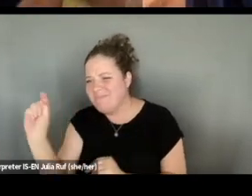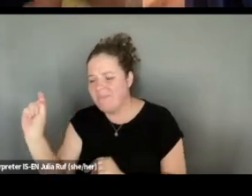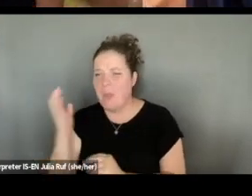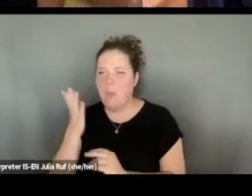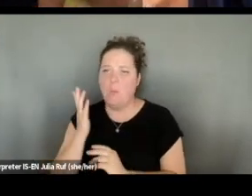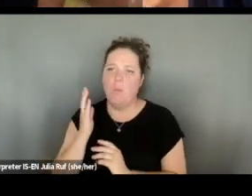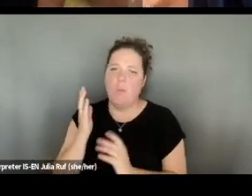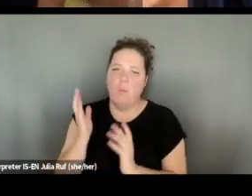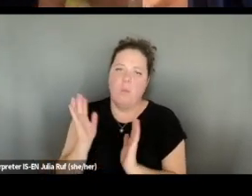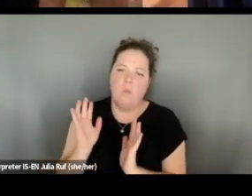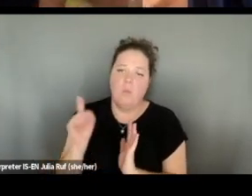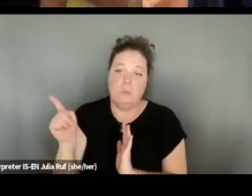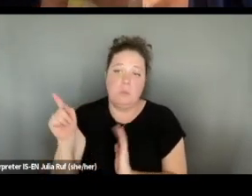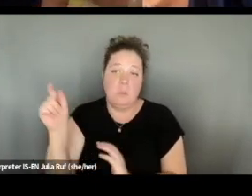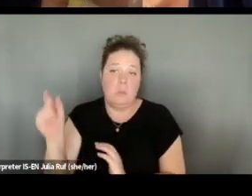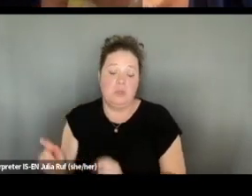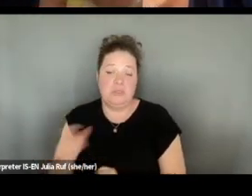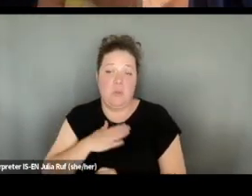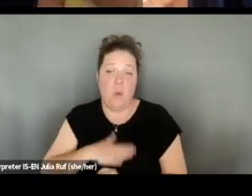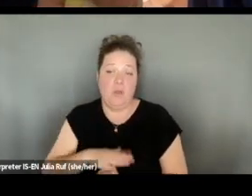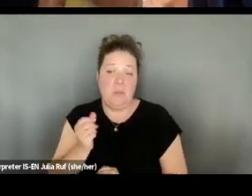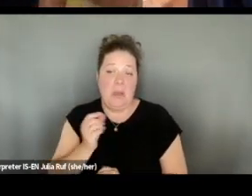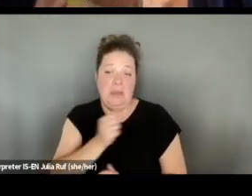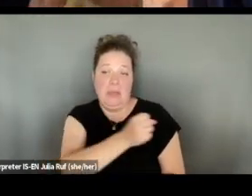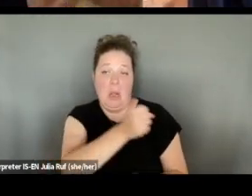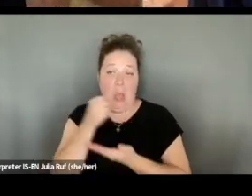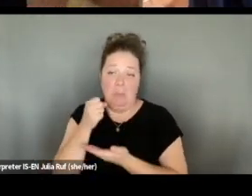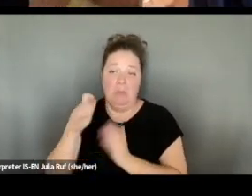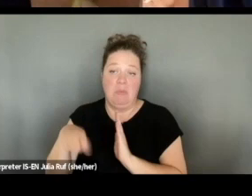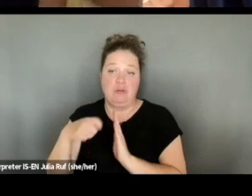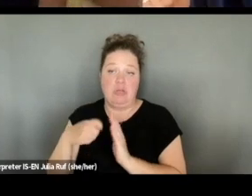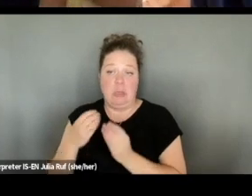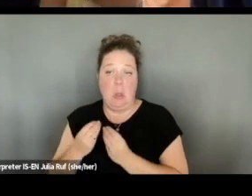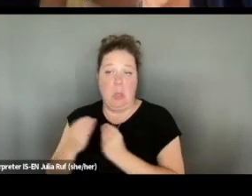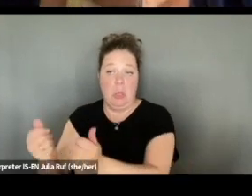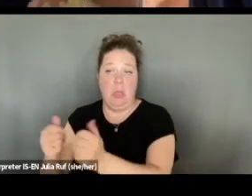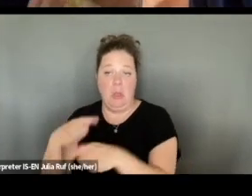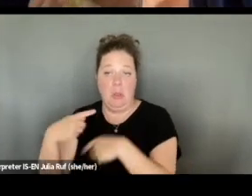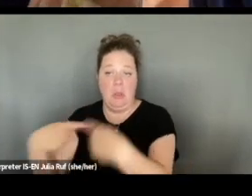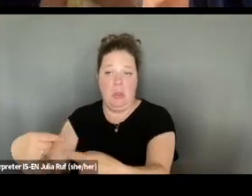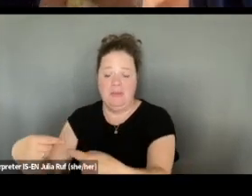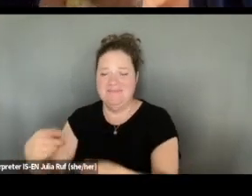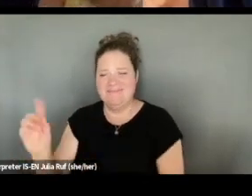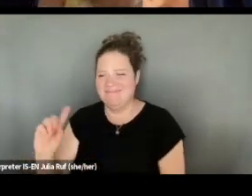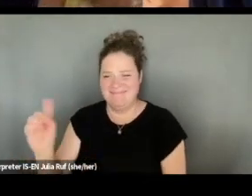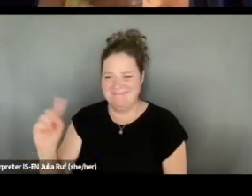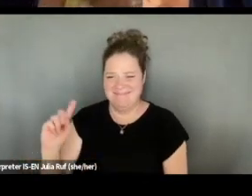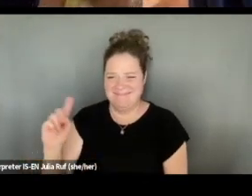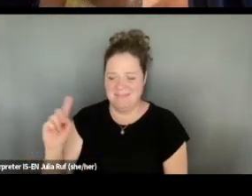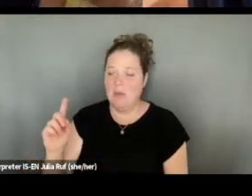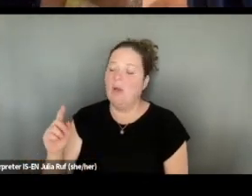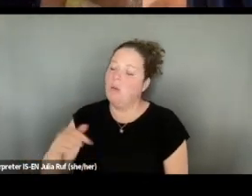seems to be done more because somebody wants money for a project, but we want to have something really tangible and something that means something to